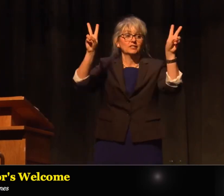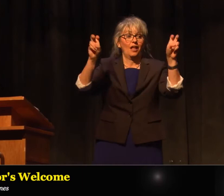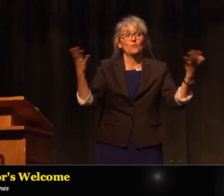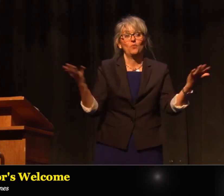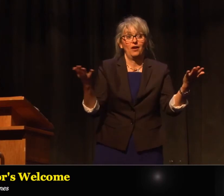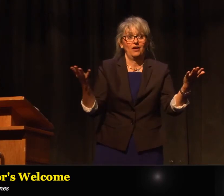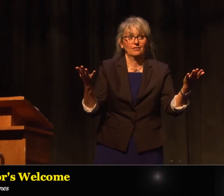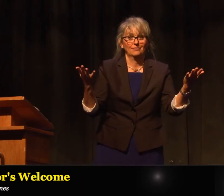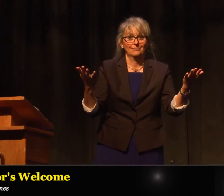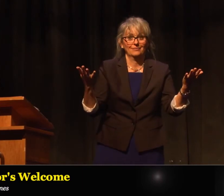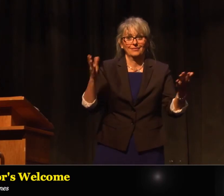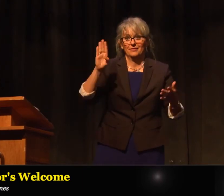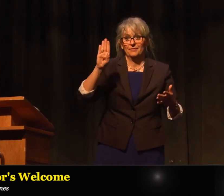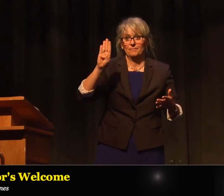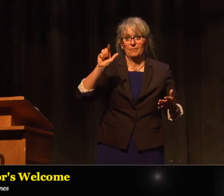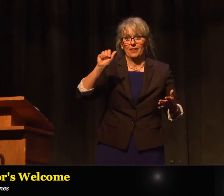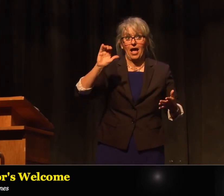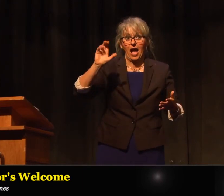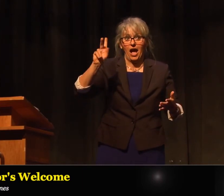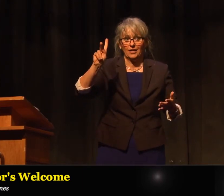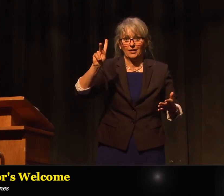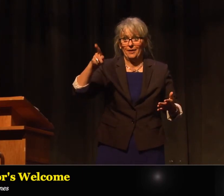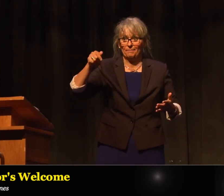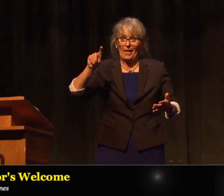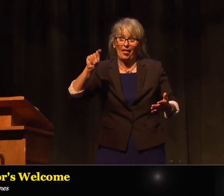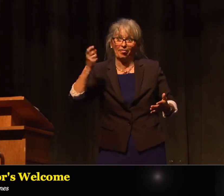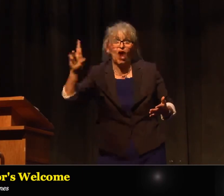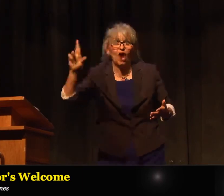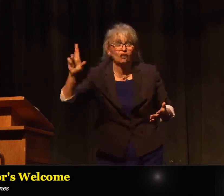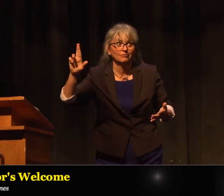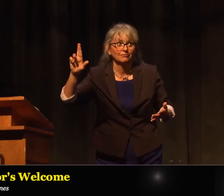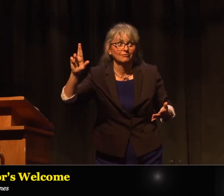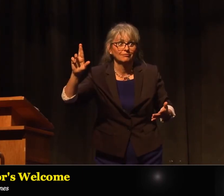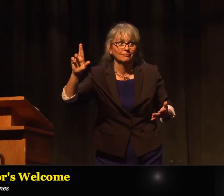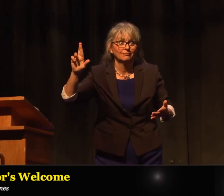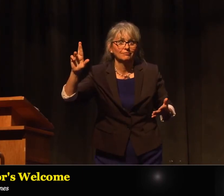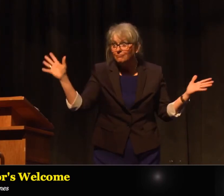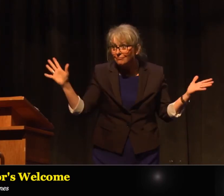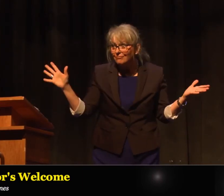The movie's title is Black Panther.